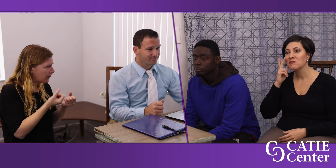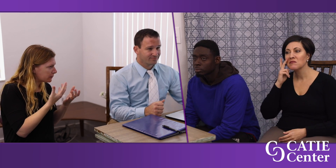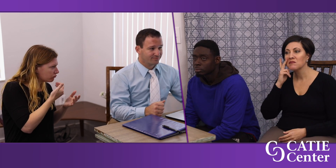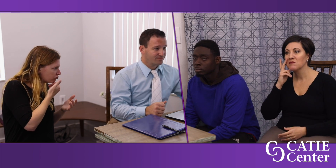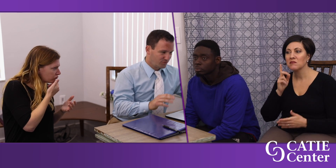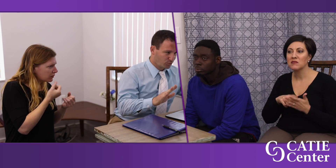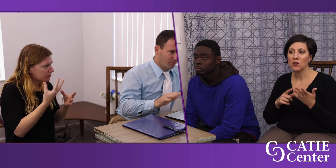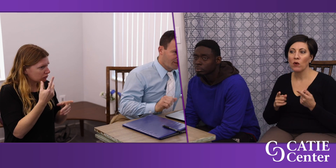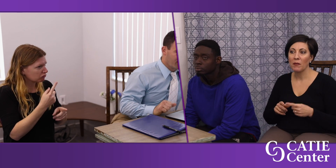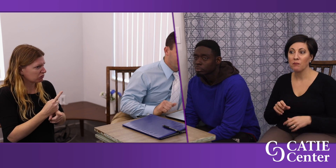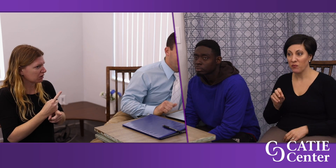Wait right here.